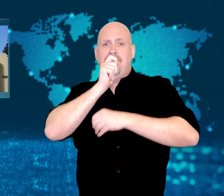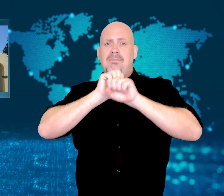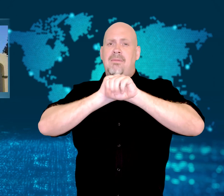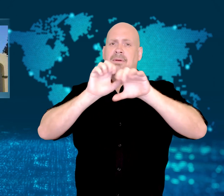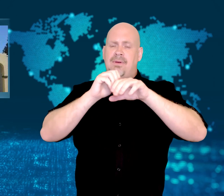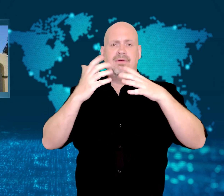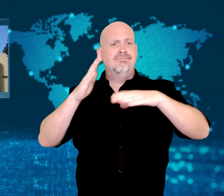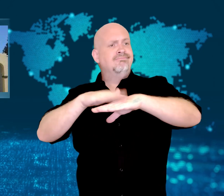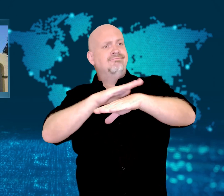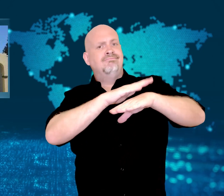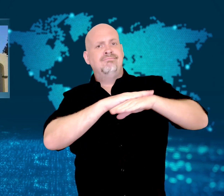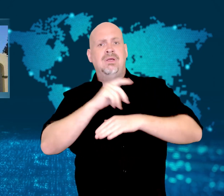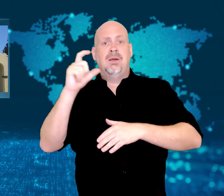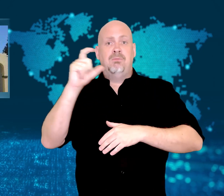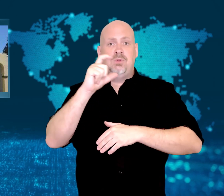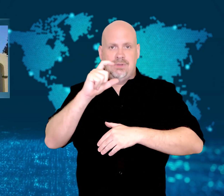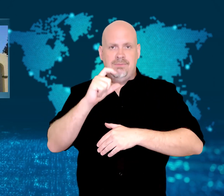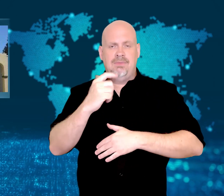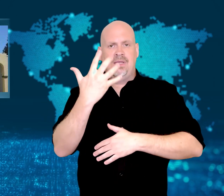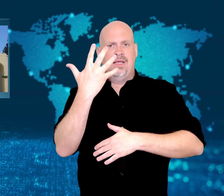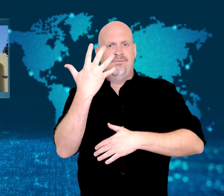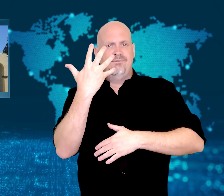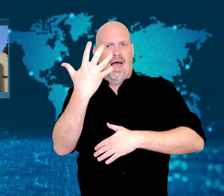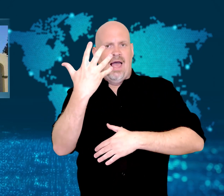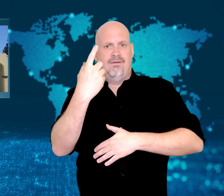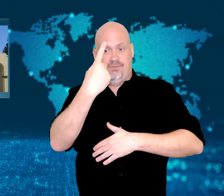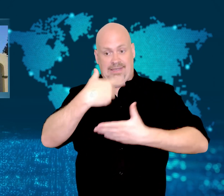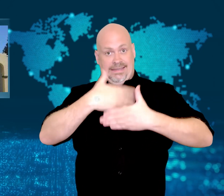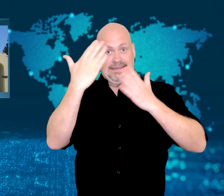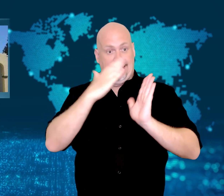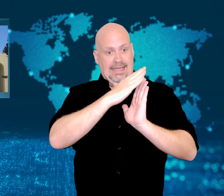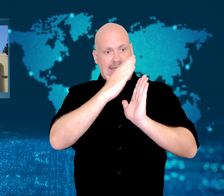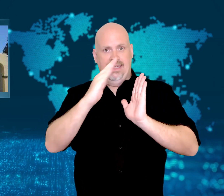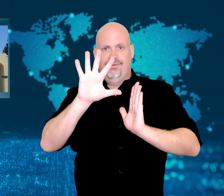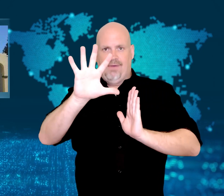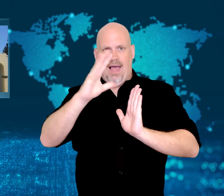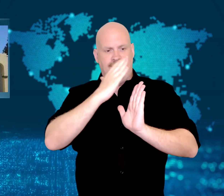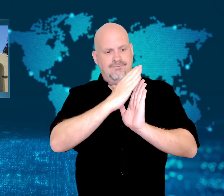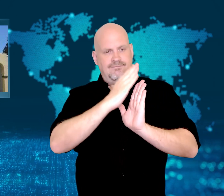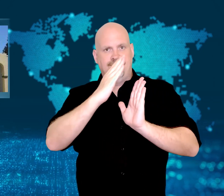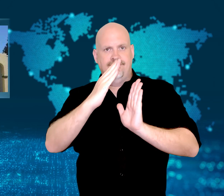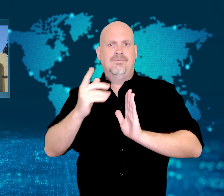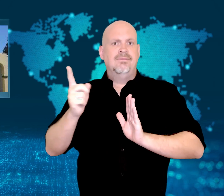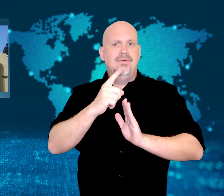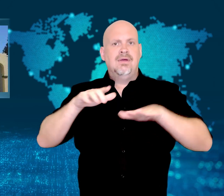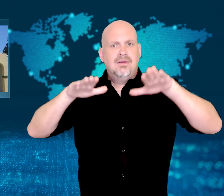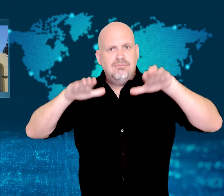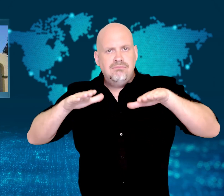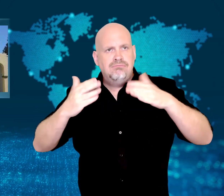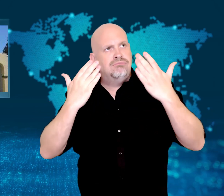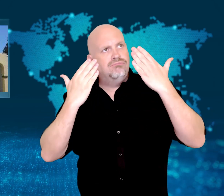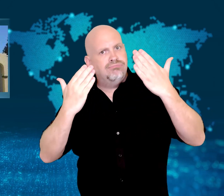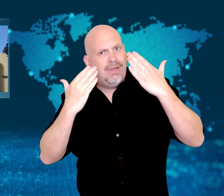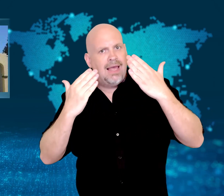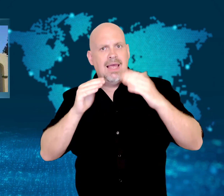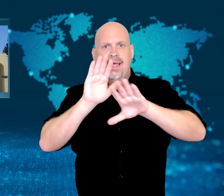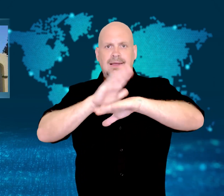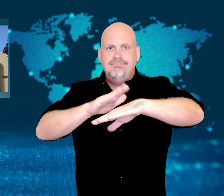Non-Muslim residents complained about the noise of the earliest call that